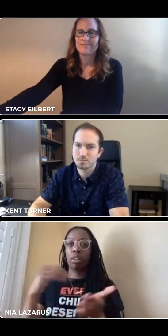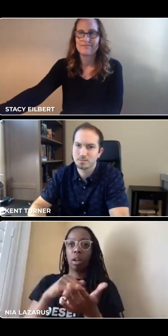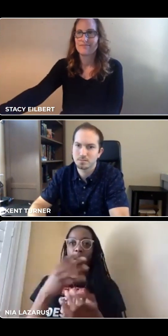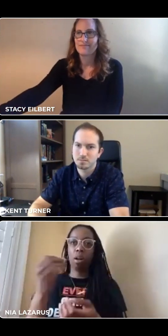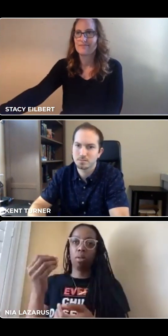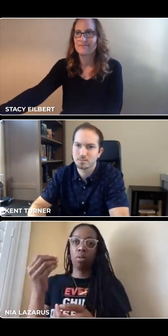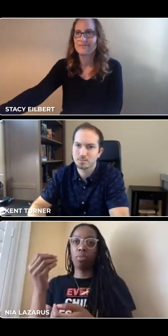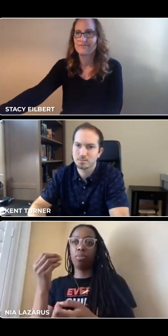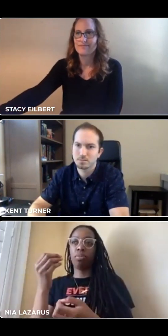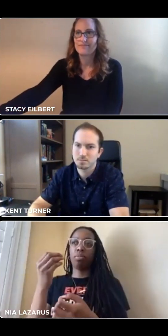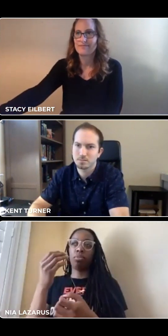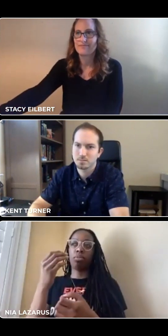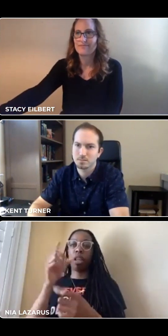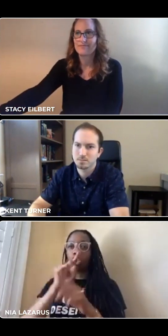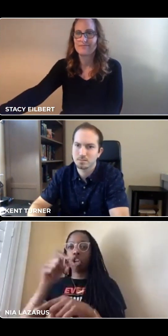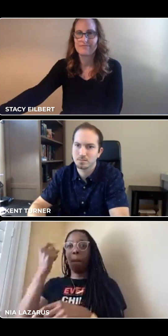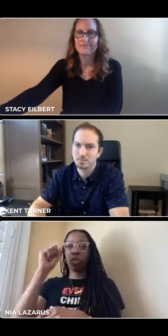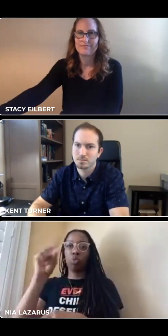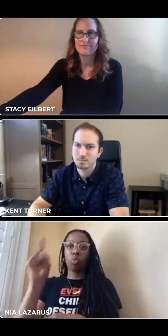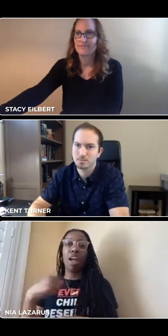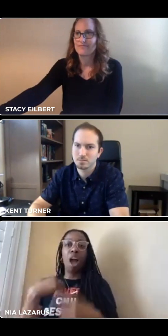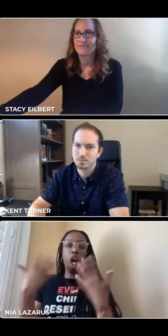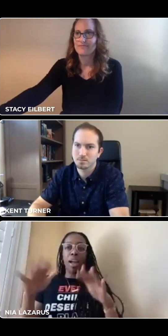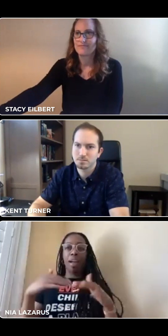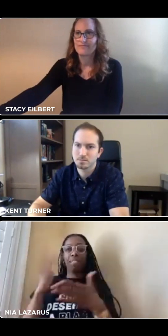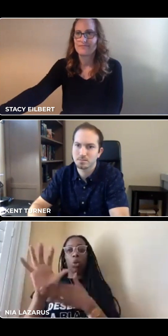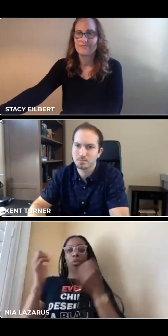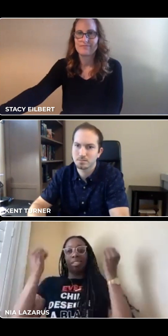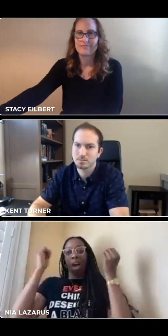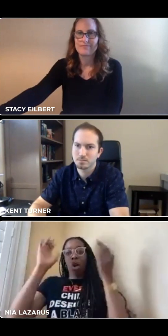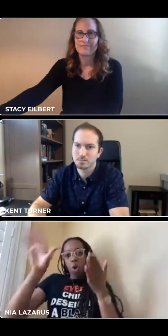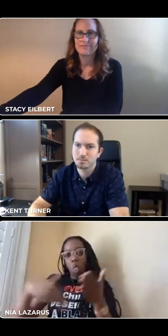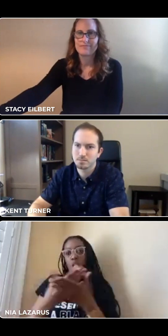first day, and then the second day they read the passage again. And then they respond to